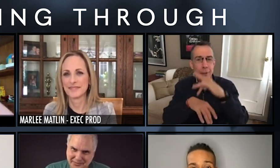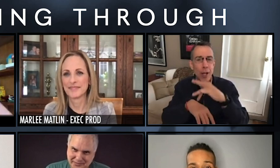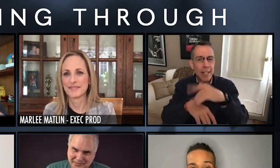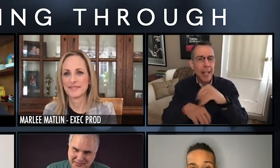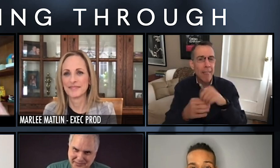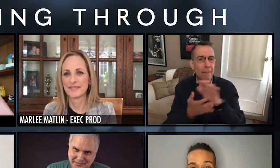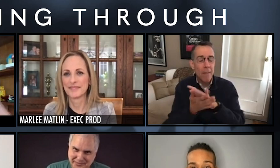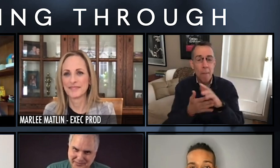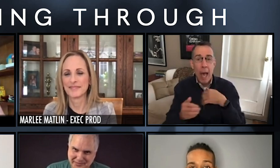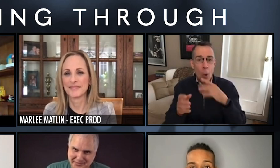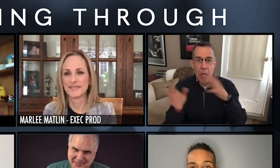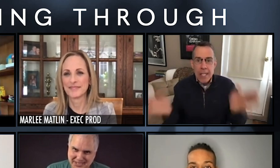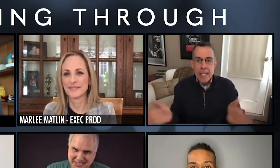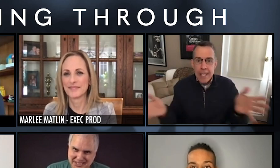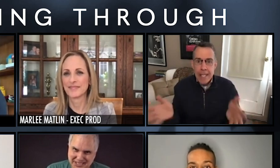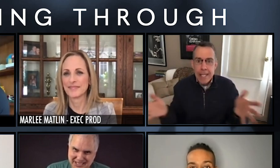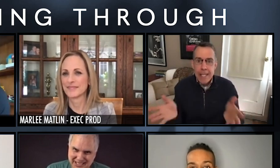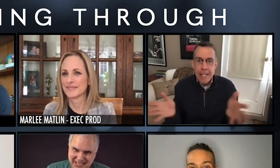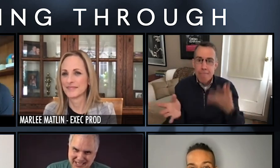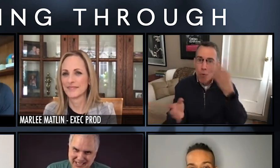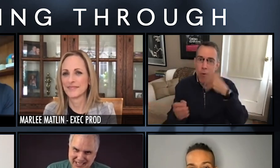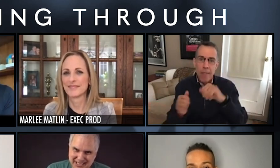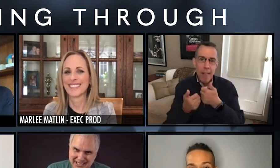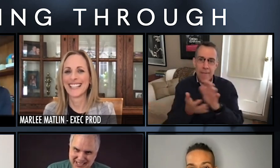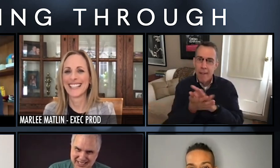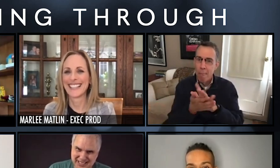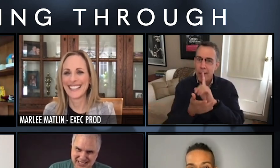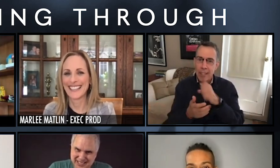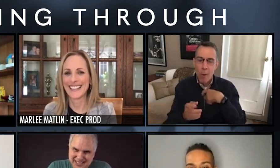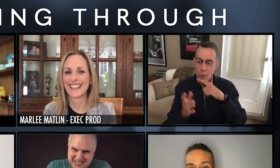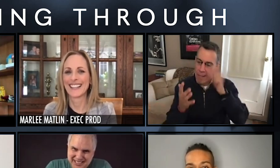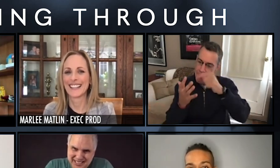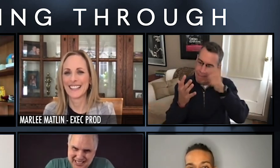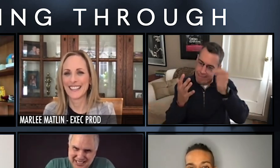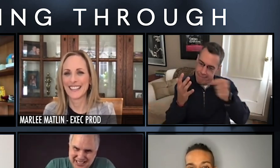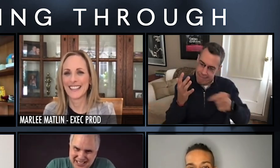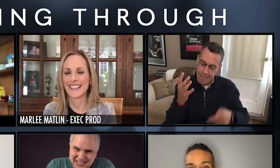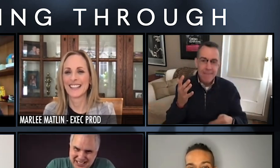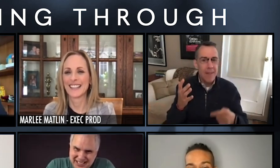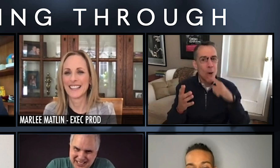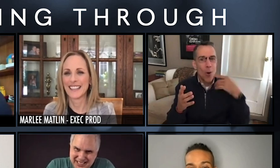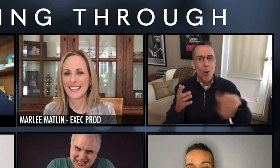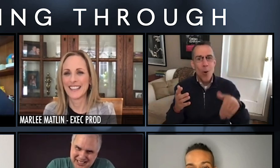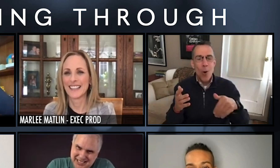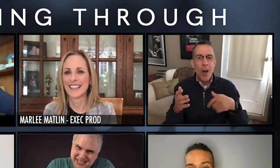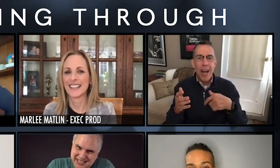the flames of supporting how beautiful this film is. But it was beautiful. That, that's another moment that stood out to me.